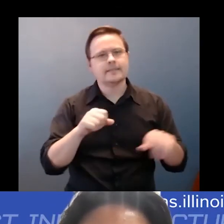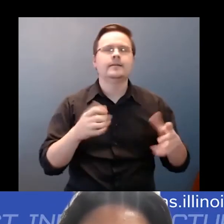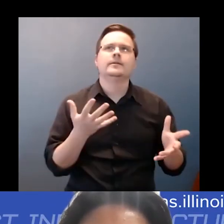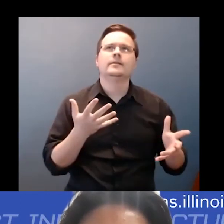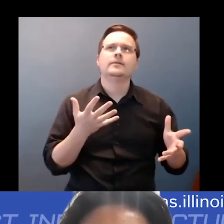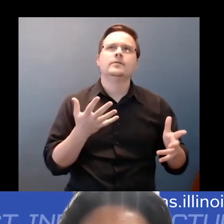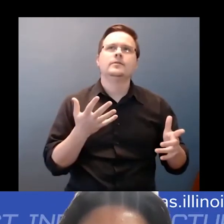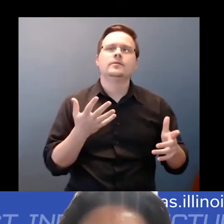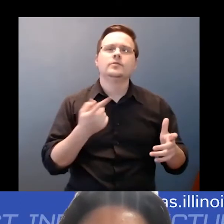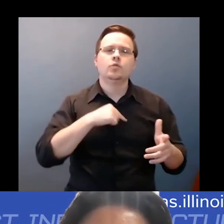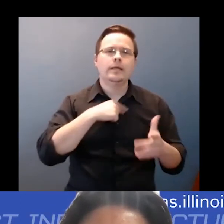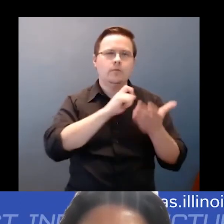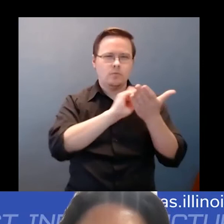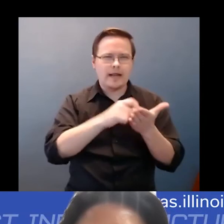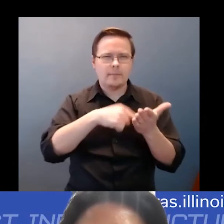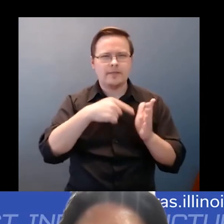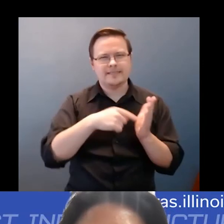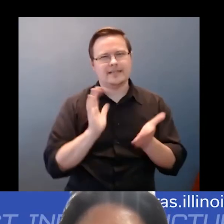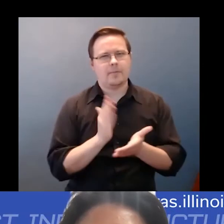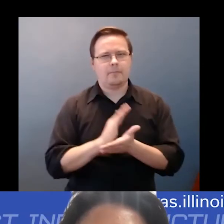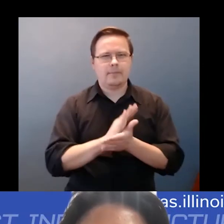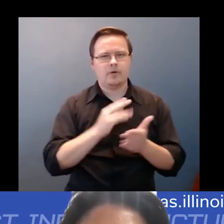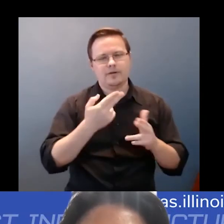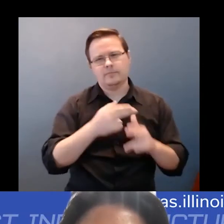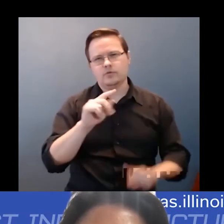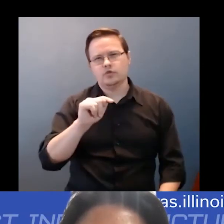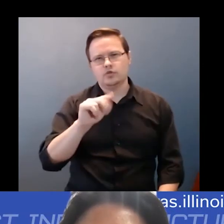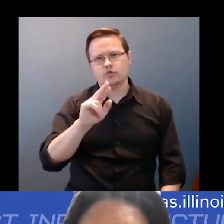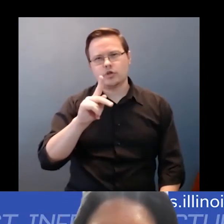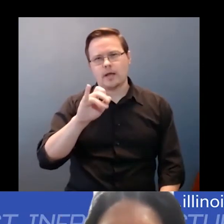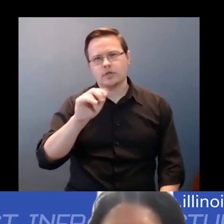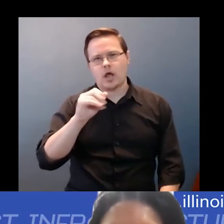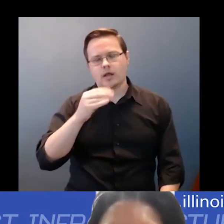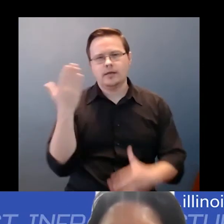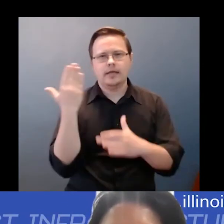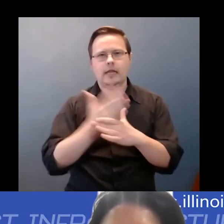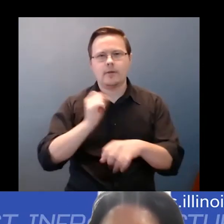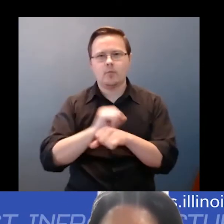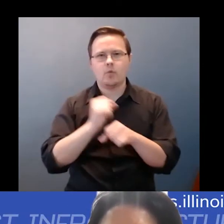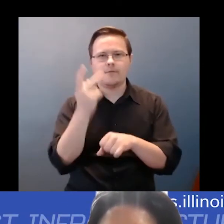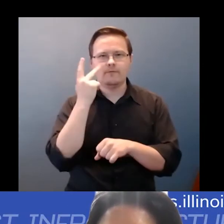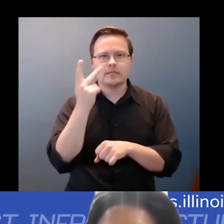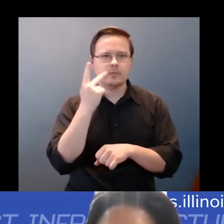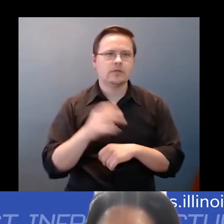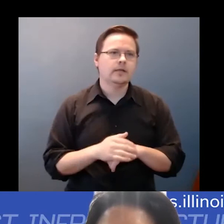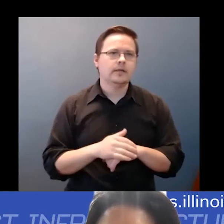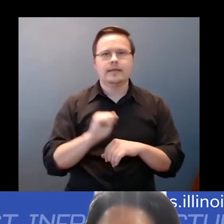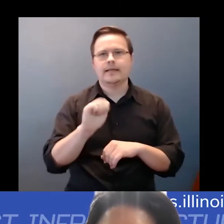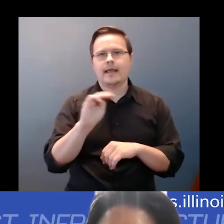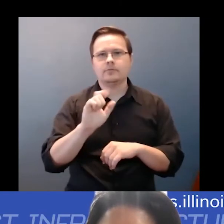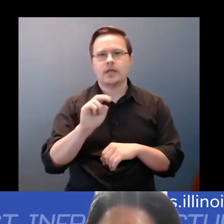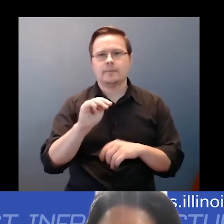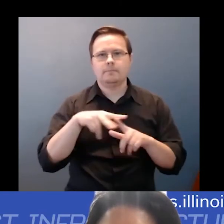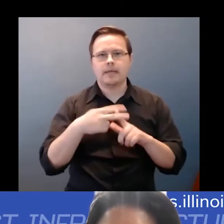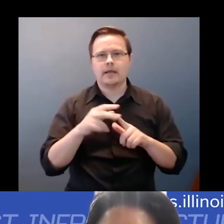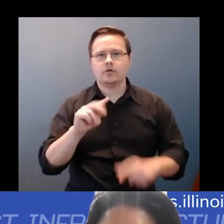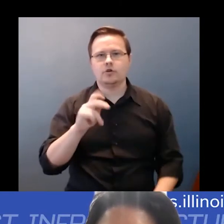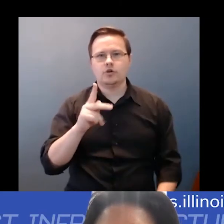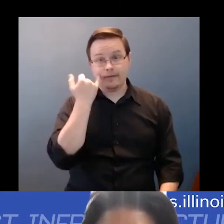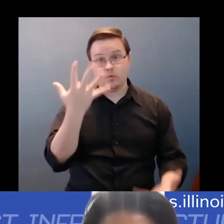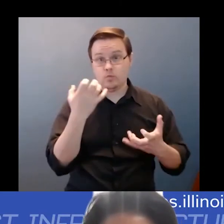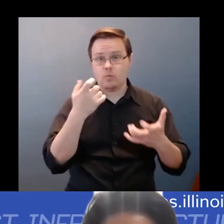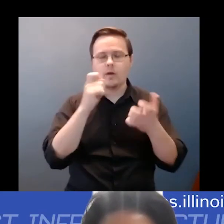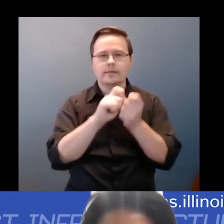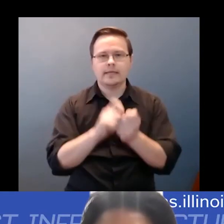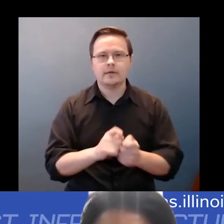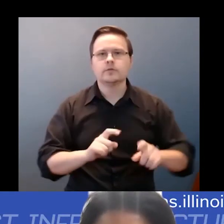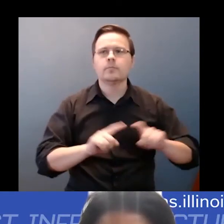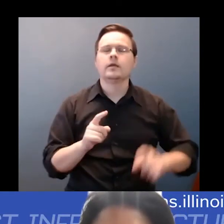So the first step, we write about this in the paper called trick octagon interrupting workers visibility and Amazon Mechanical Turk if you want to get the details but we.